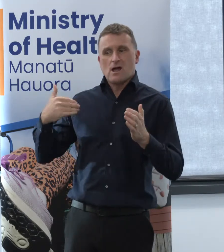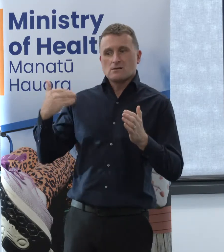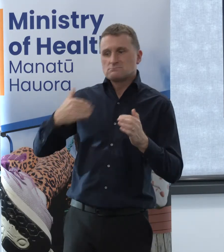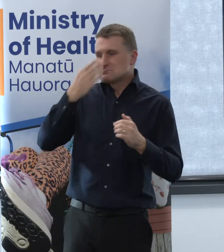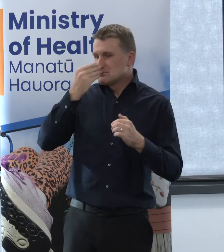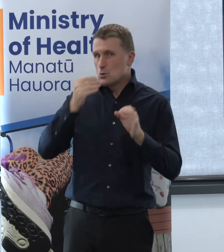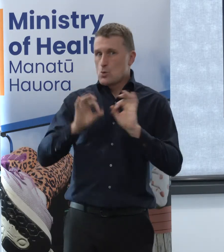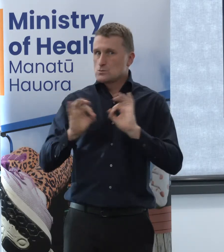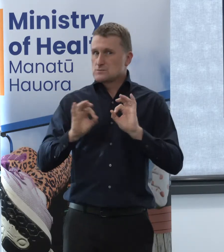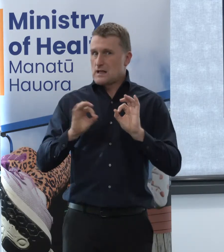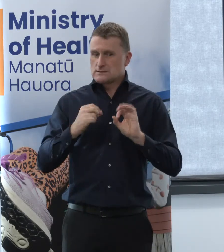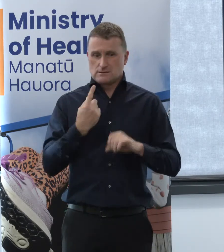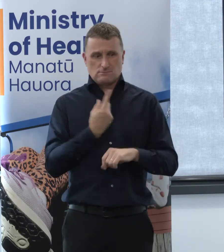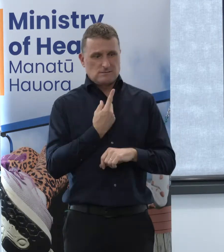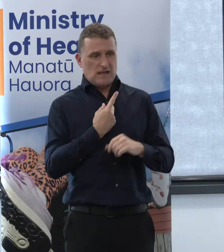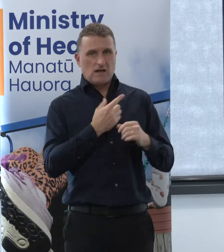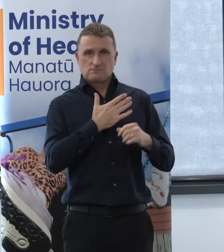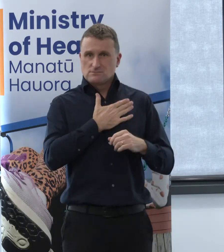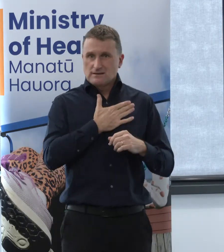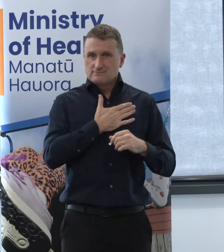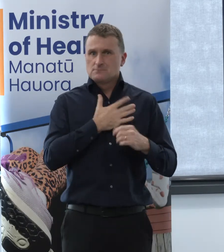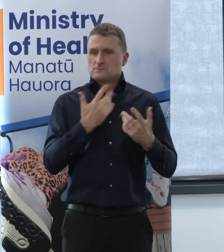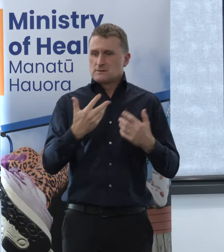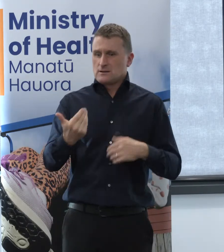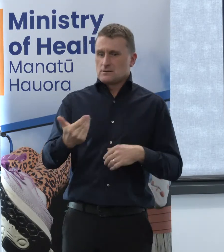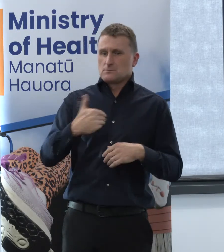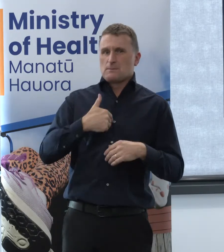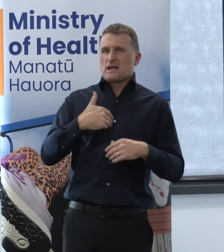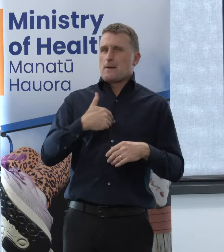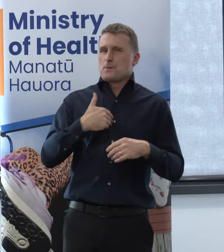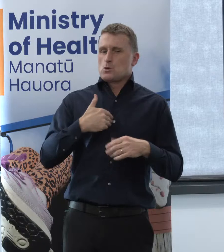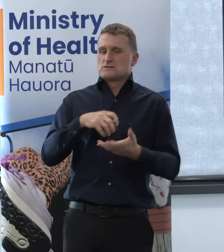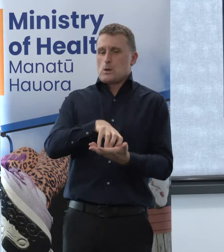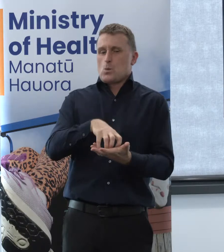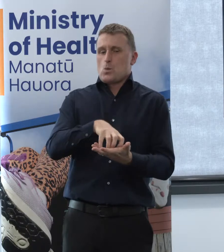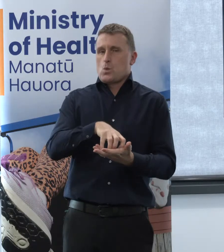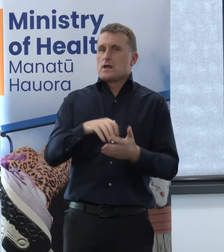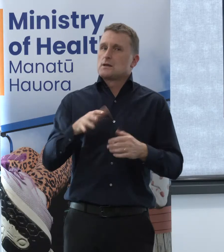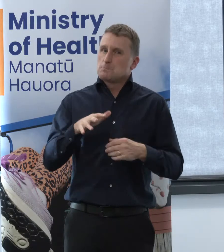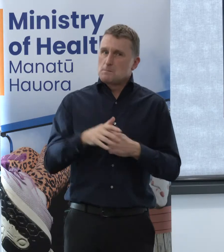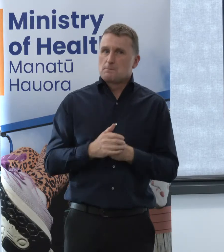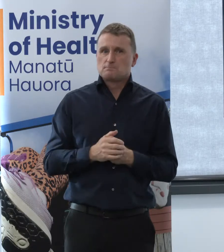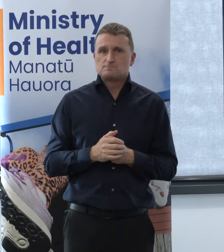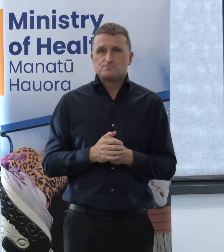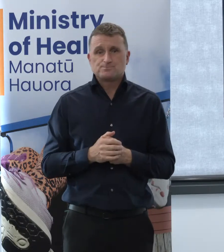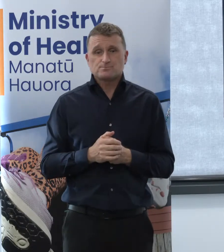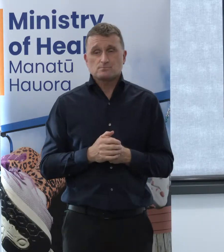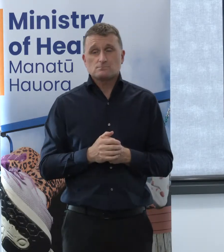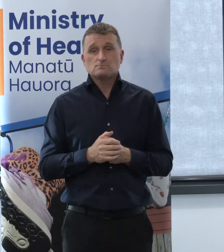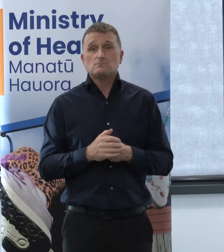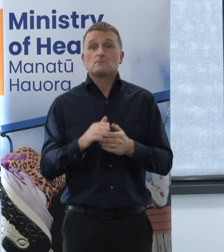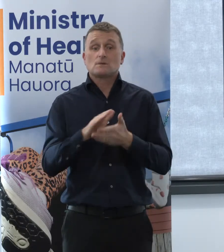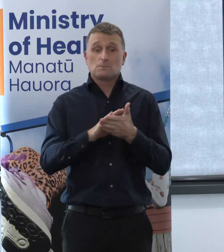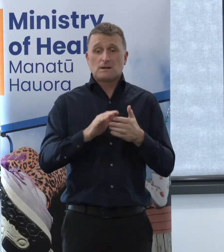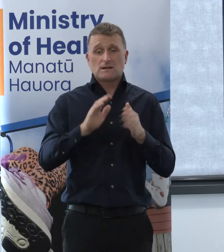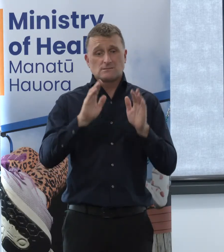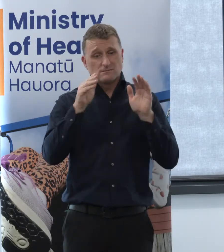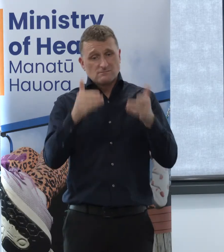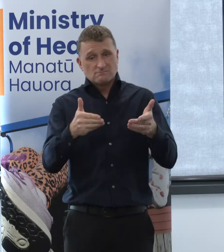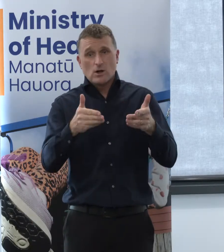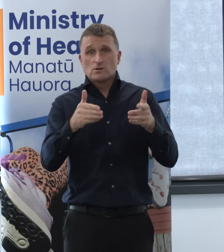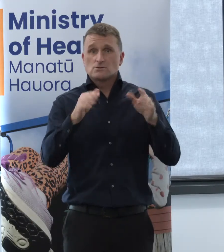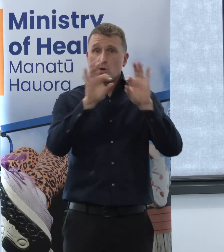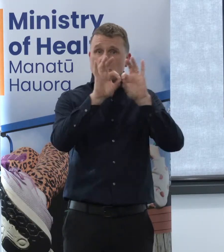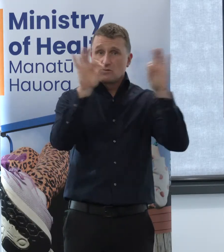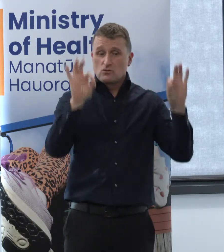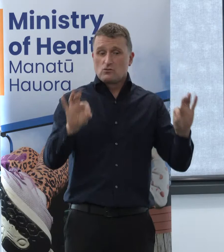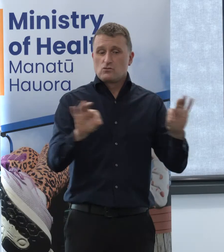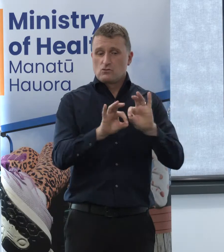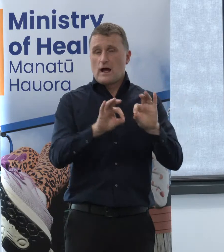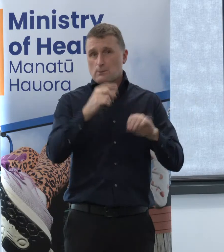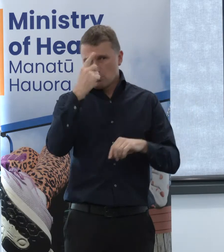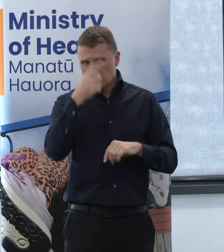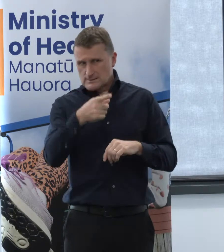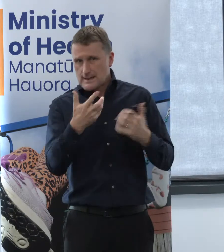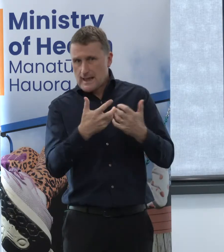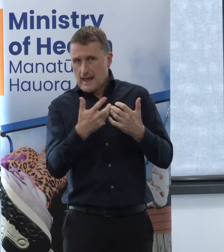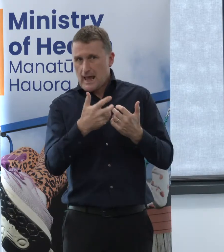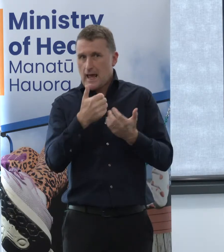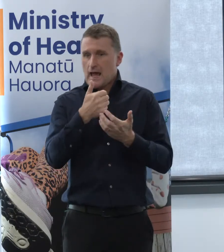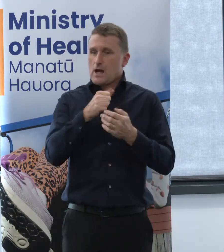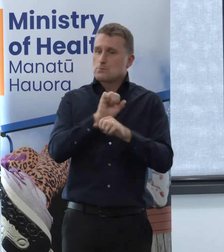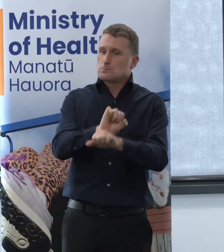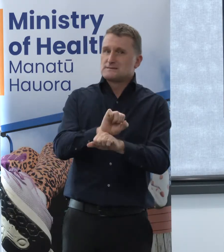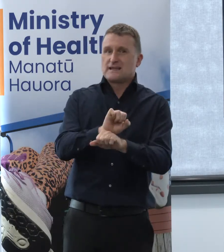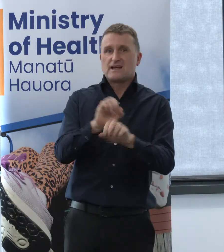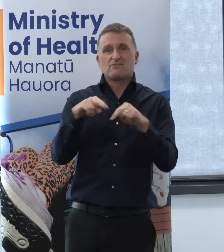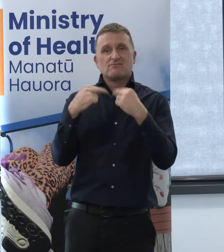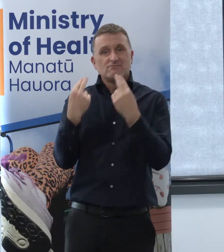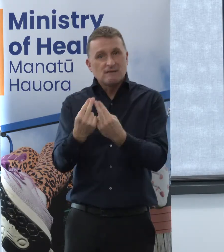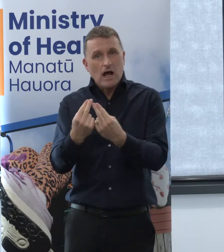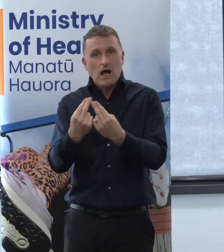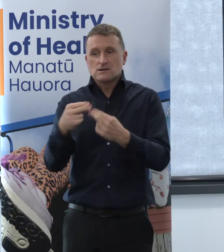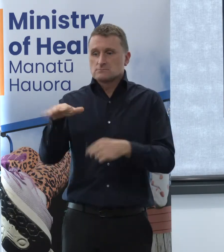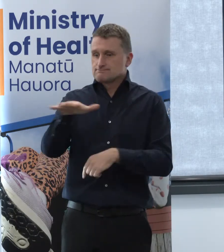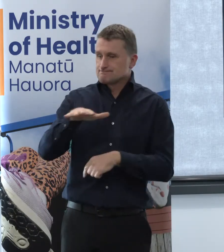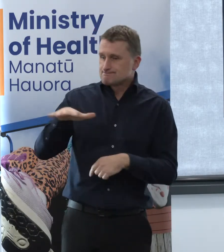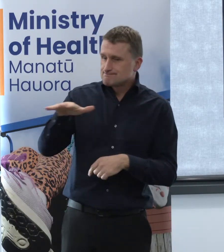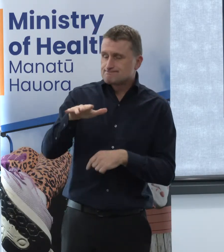for the flu, as we have not had